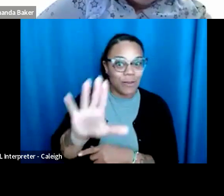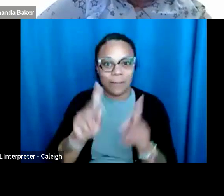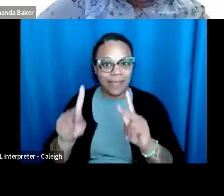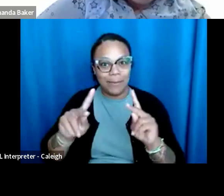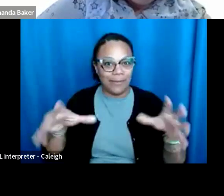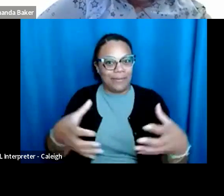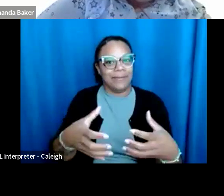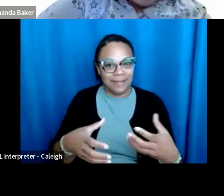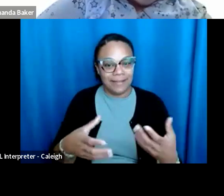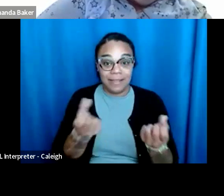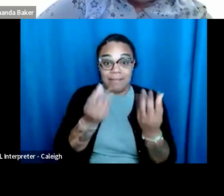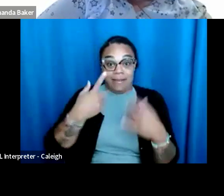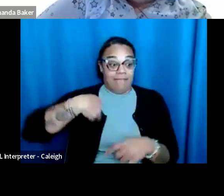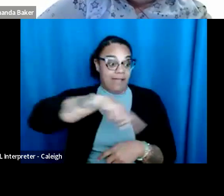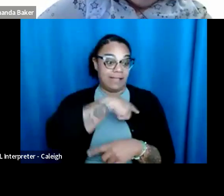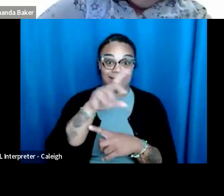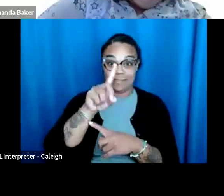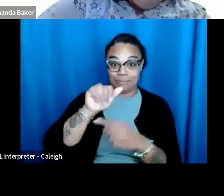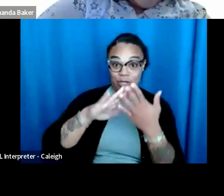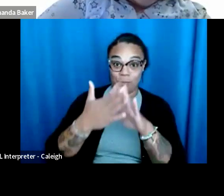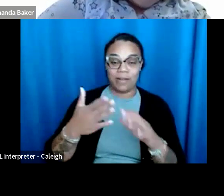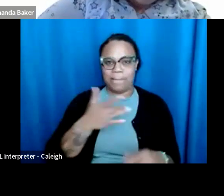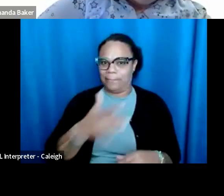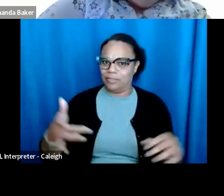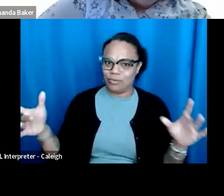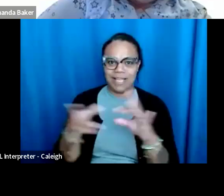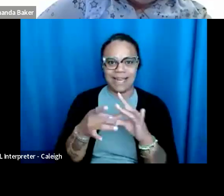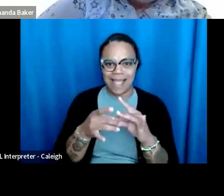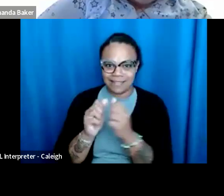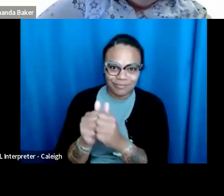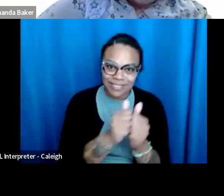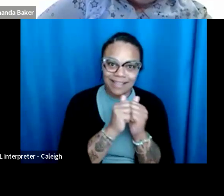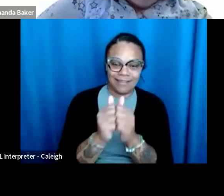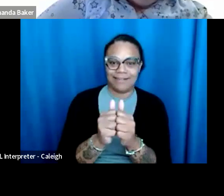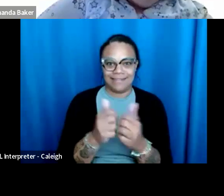that join together, that's the way we get things done. There's power in numbers, and so having other advocates